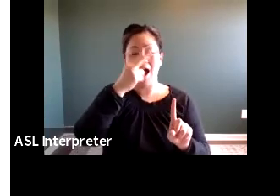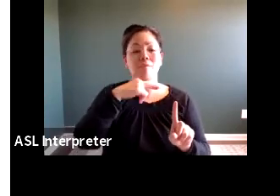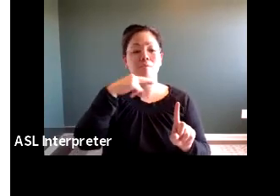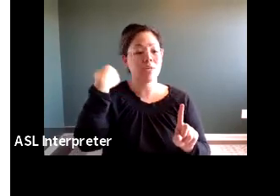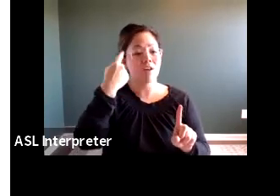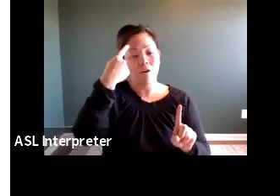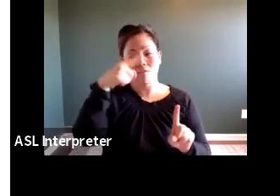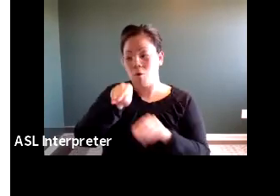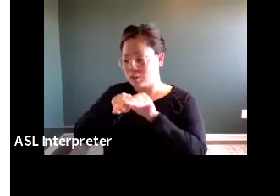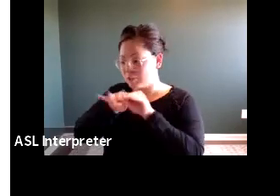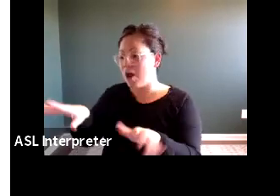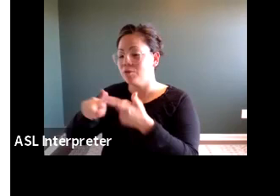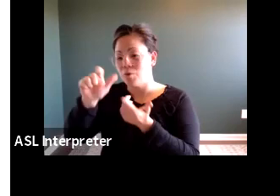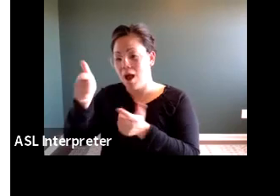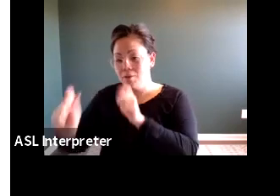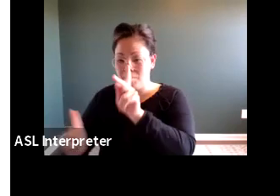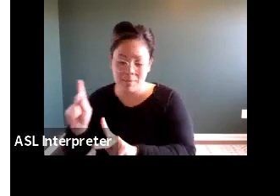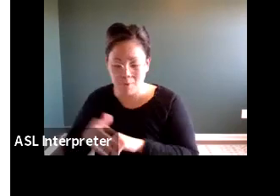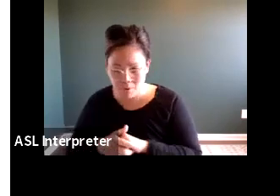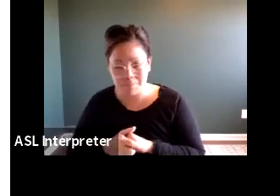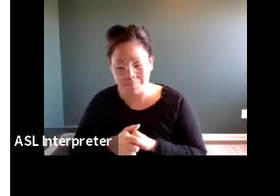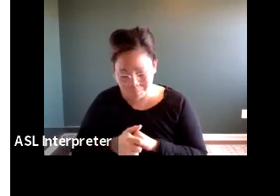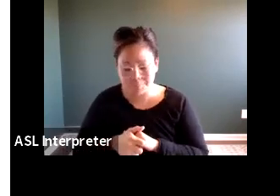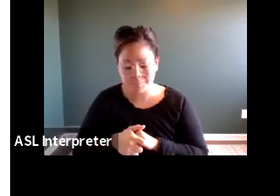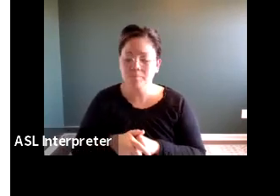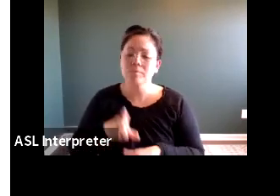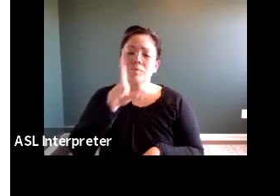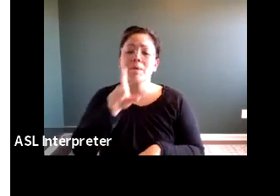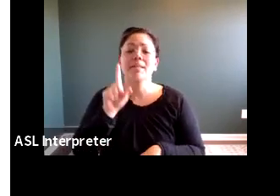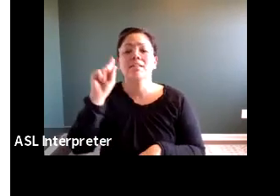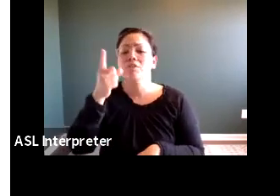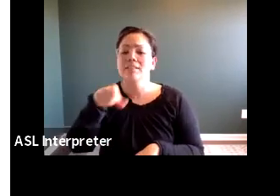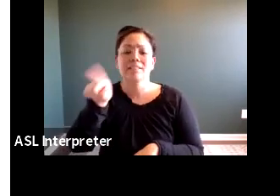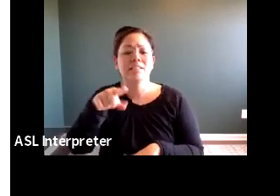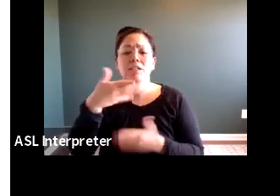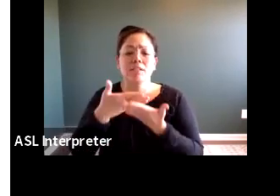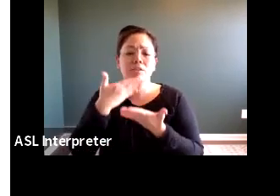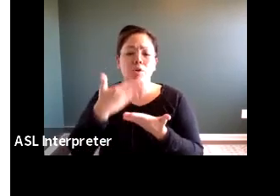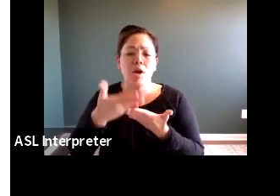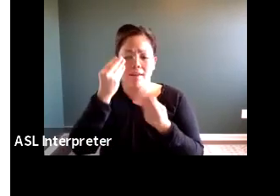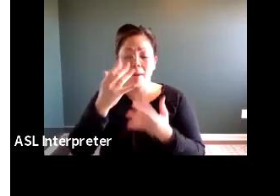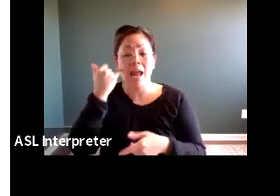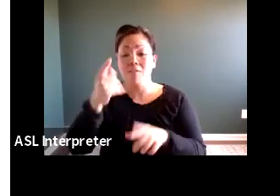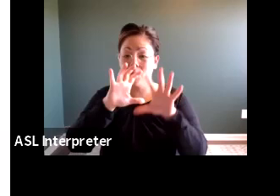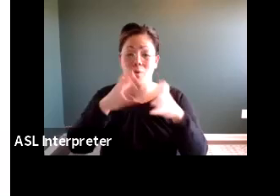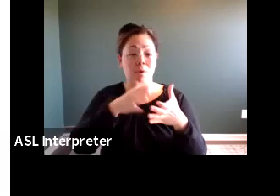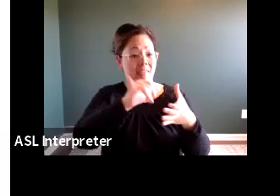to that has been contributed to this current spike. So, I mean, just some good information to know that if you fit in that category or you know someone